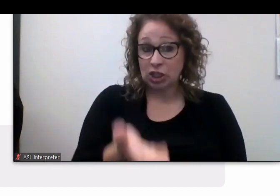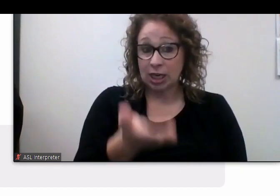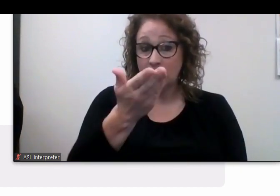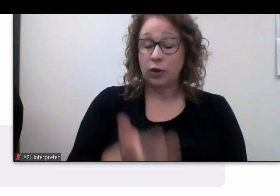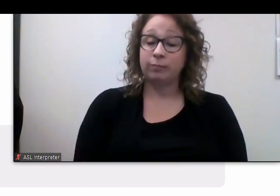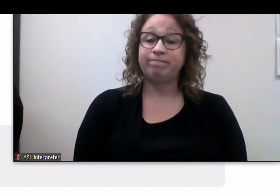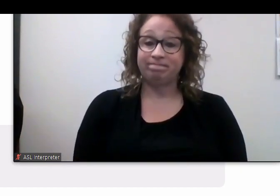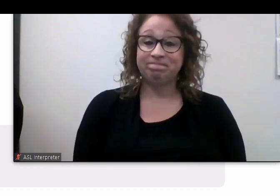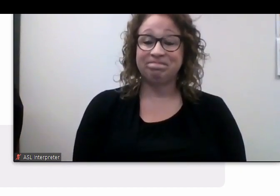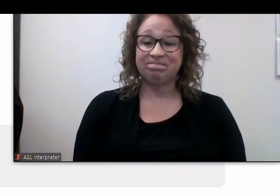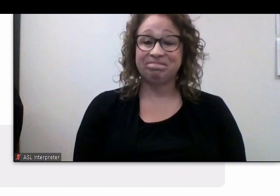Slide.